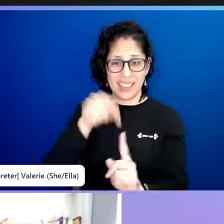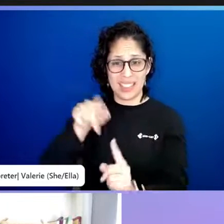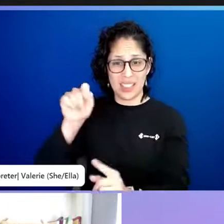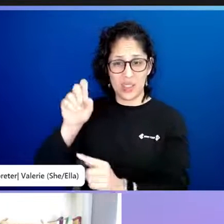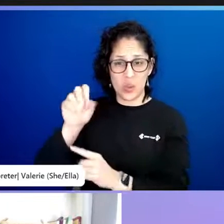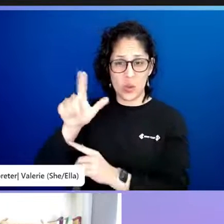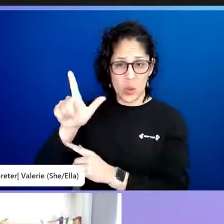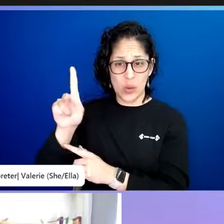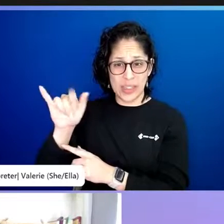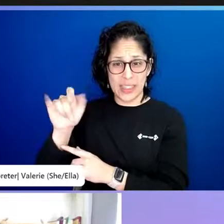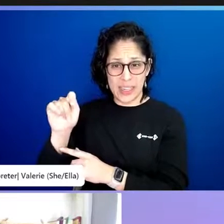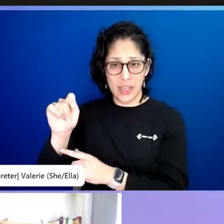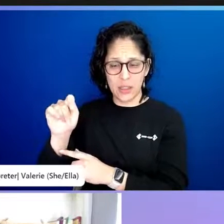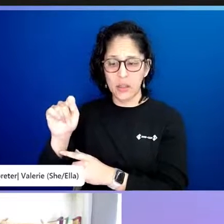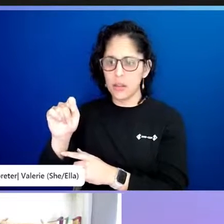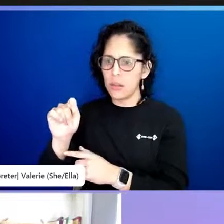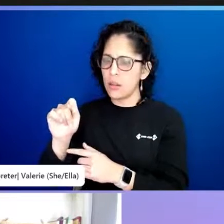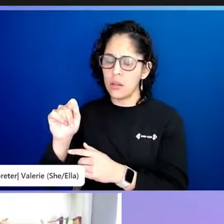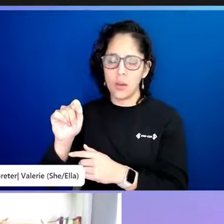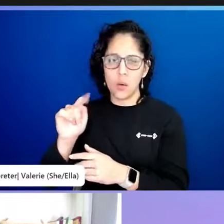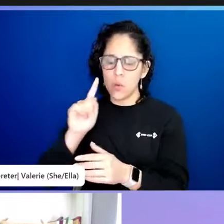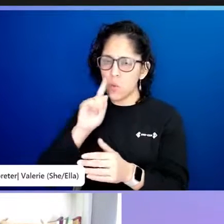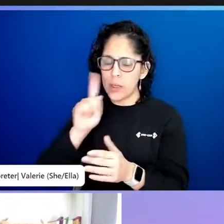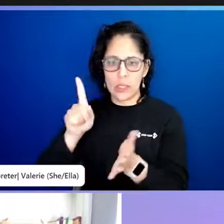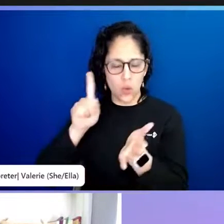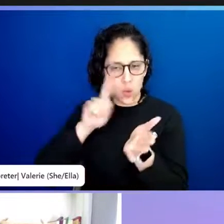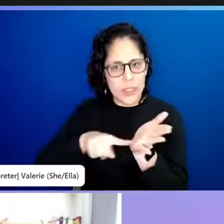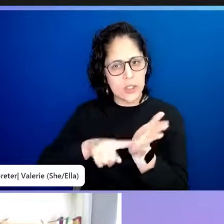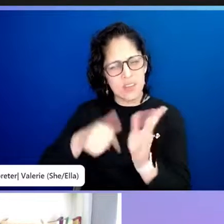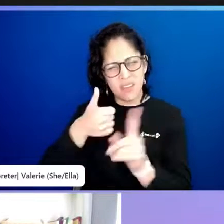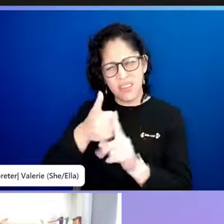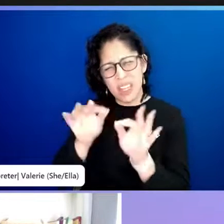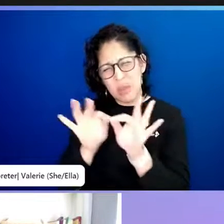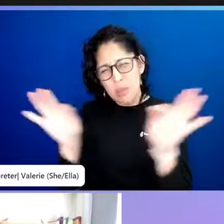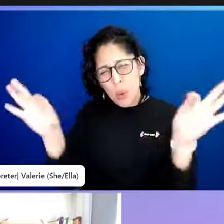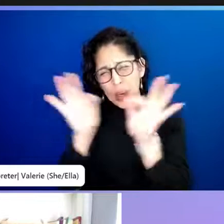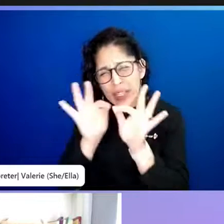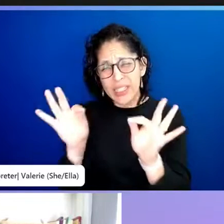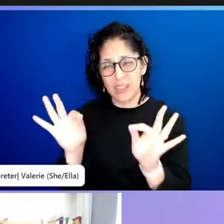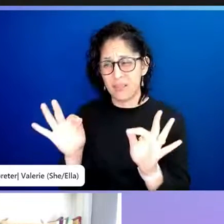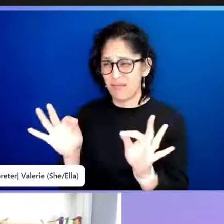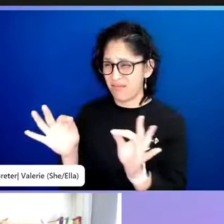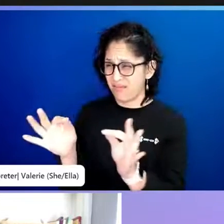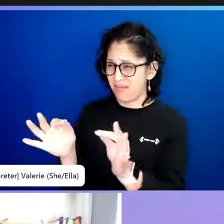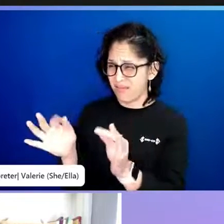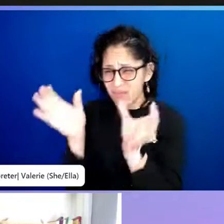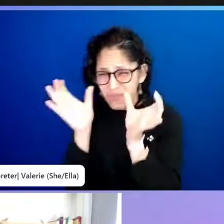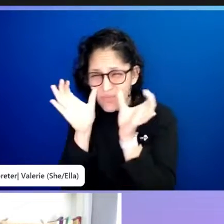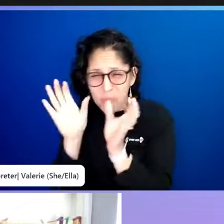important research is how important it is to hear from folks who have needs around cognitive